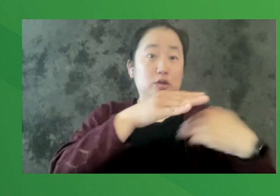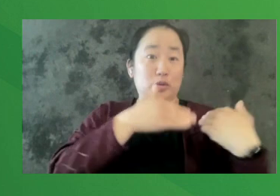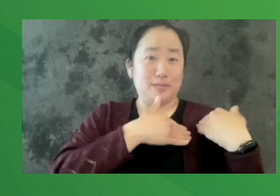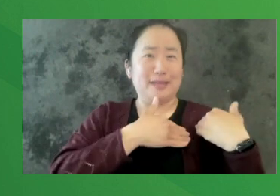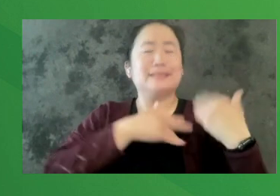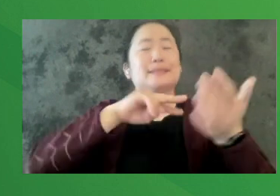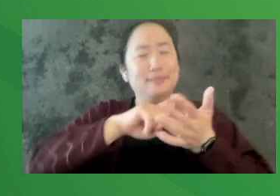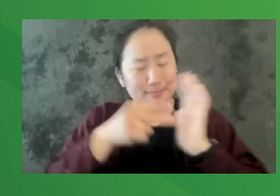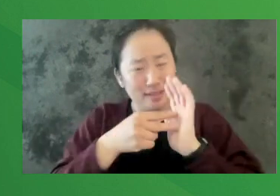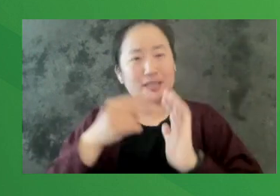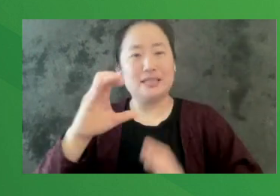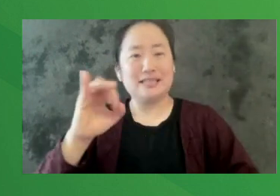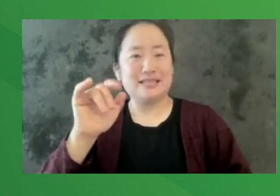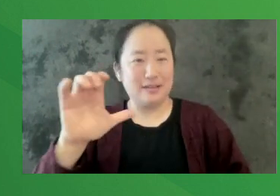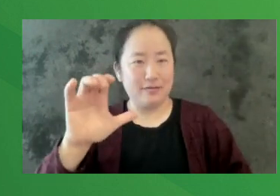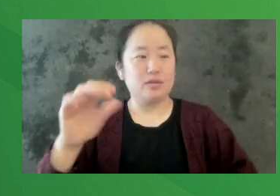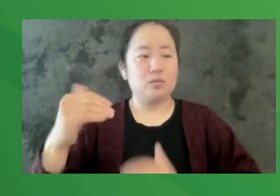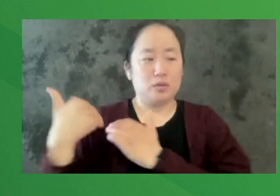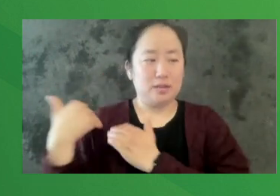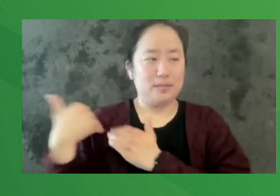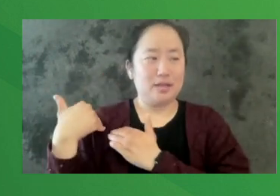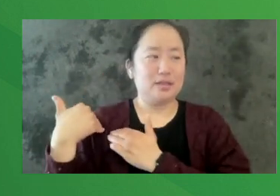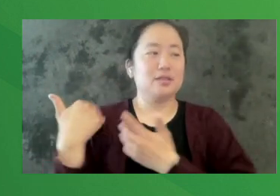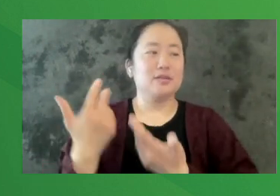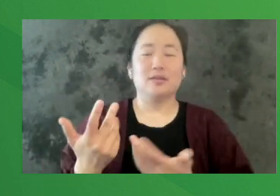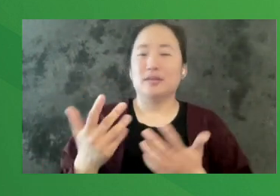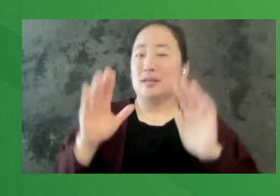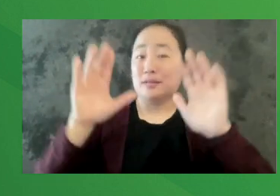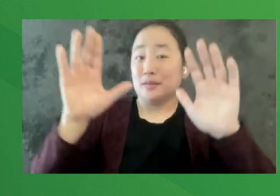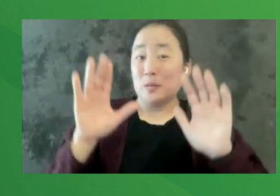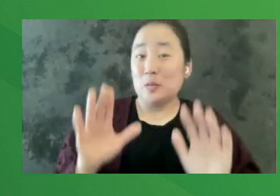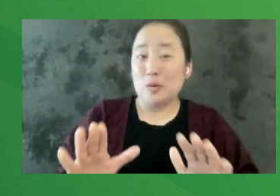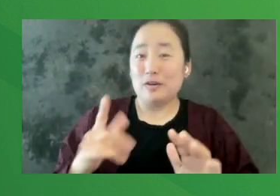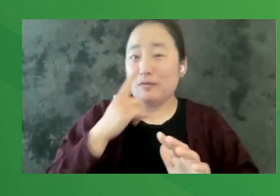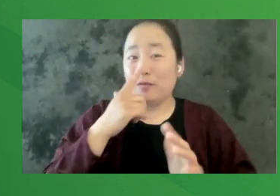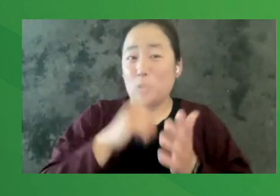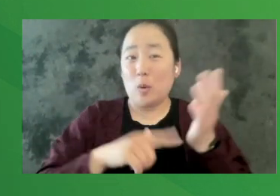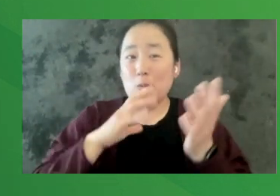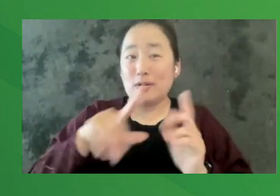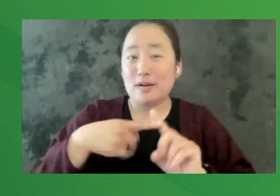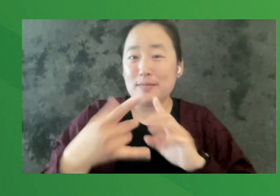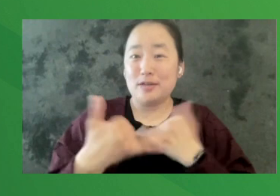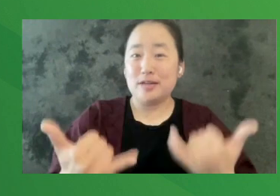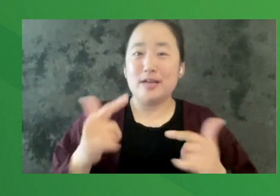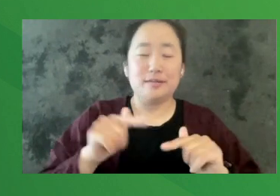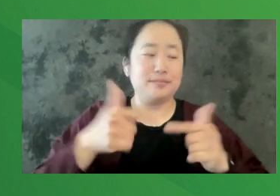that's a perfect segue for what we're trying to foster here today. We will turn it over to you. Perfect. Thank you so much, Larry. And